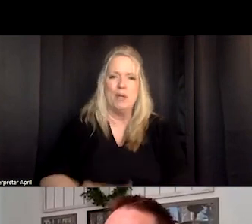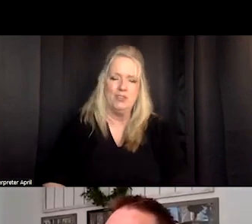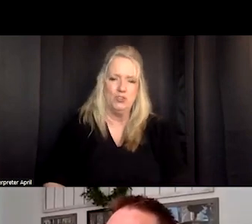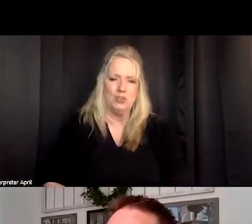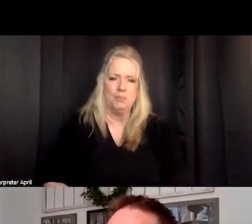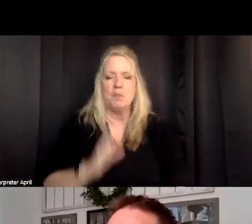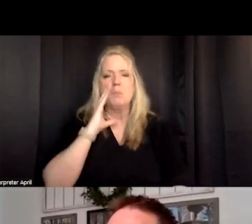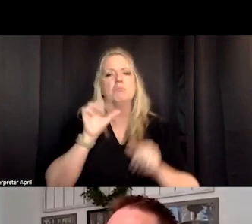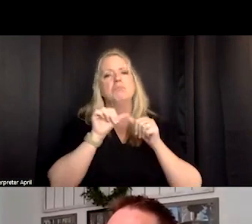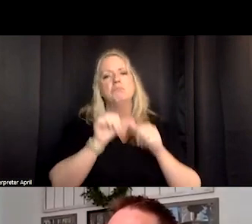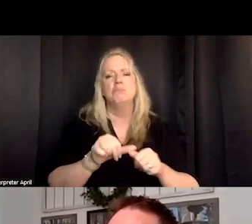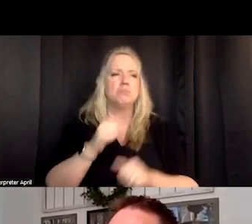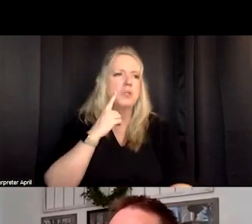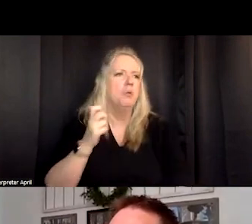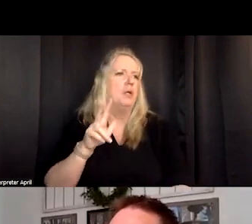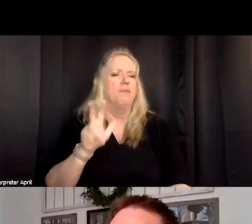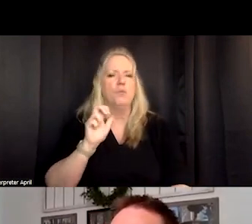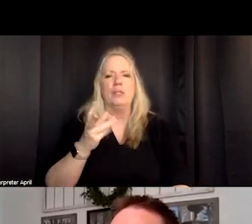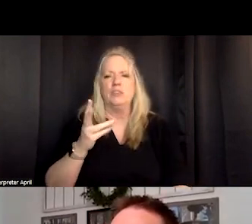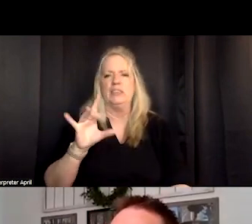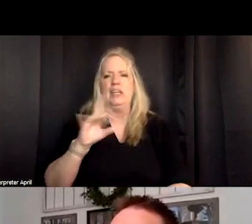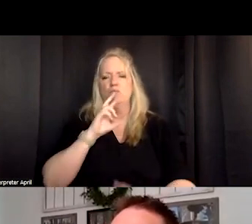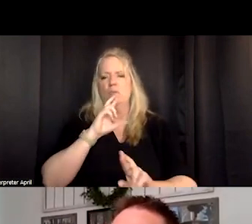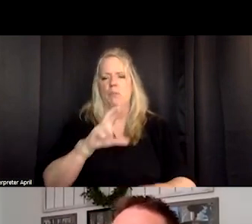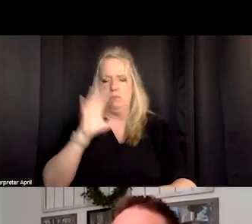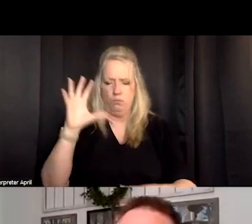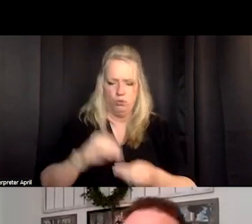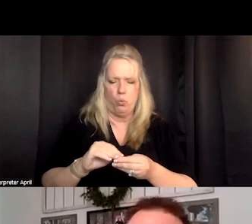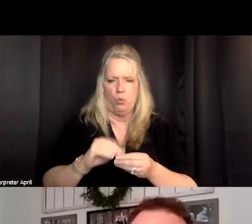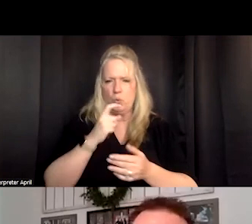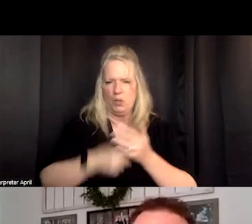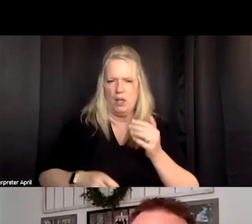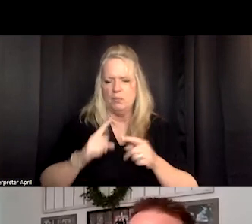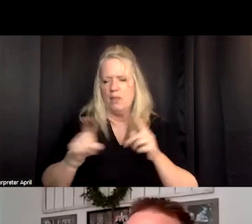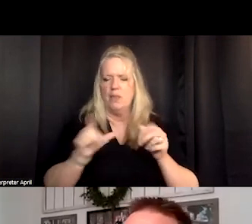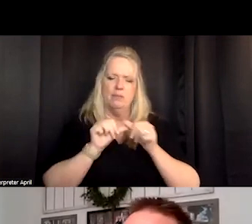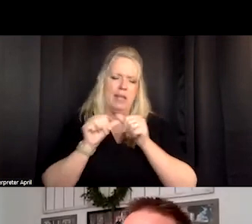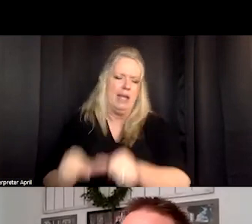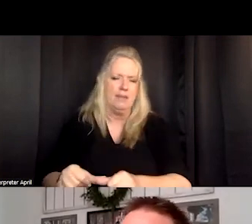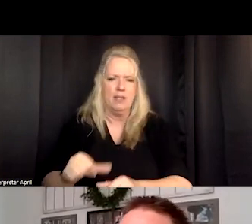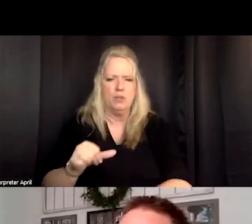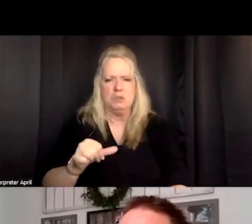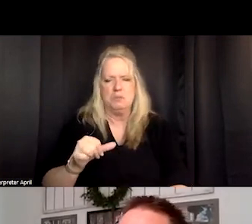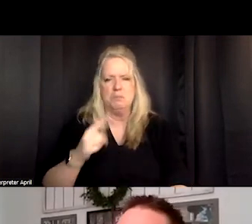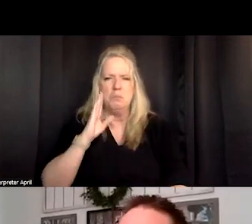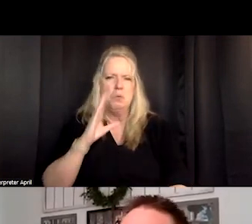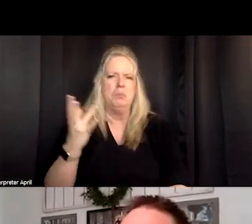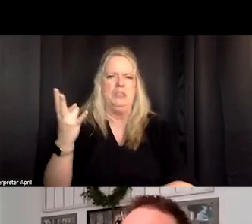RIGHT NOW, 368 RECORDED FOR COST. LENGTH OF STAY WE SEE IS GOING TO BE SEVEN DAYS NOW WE BELIEVE.